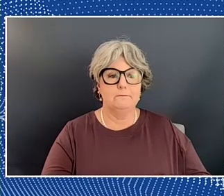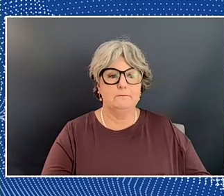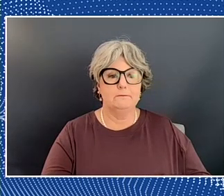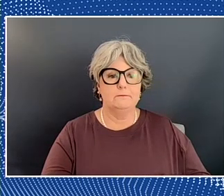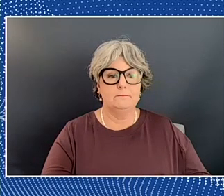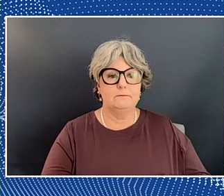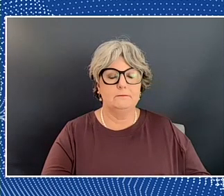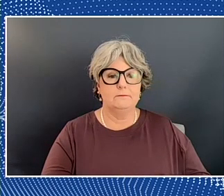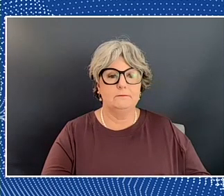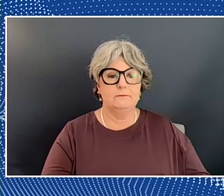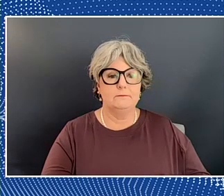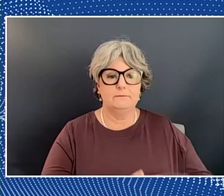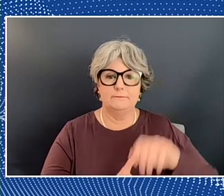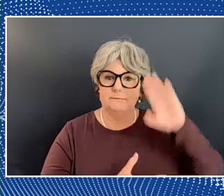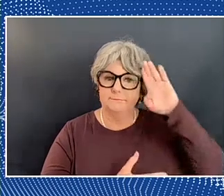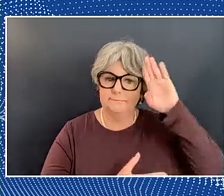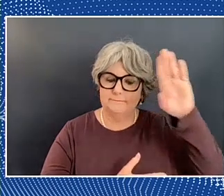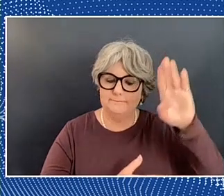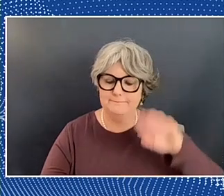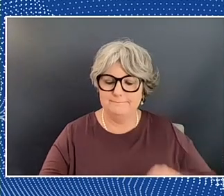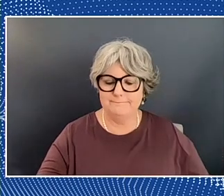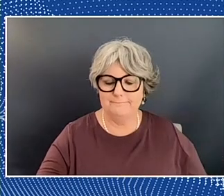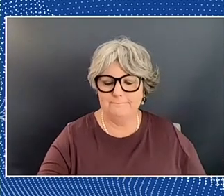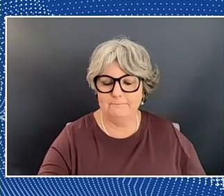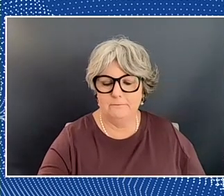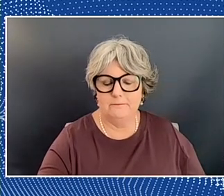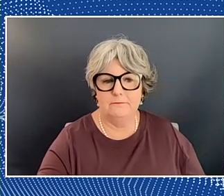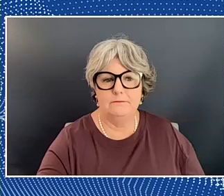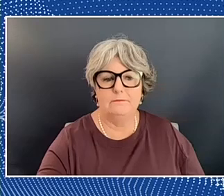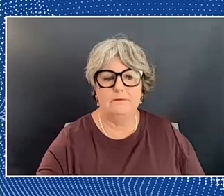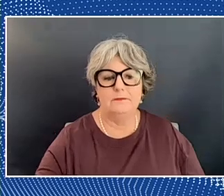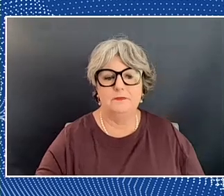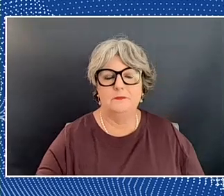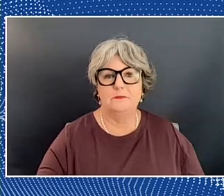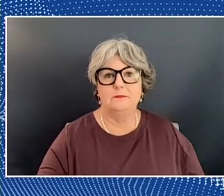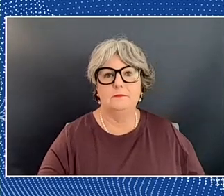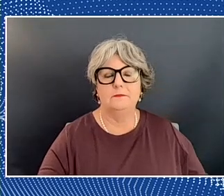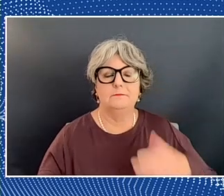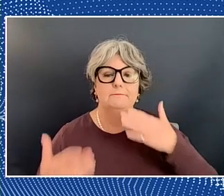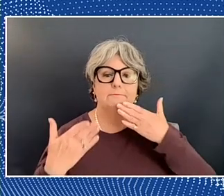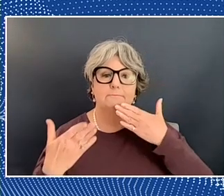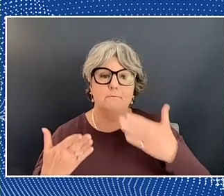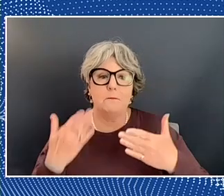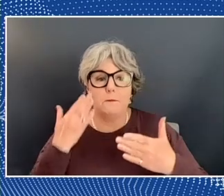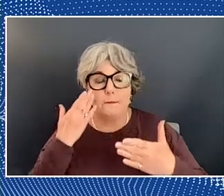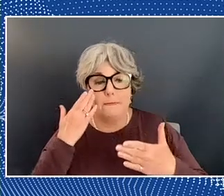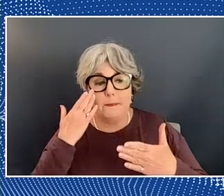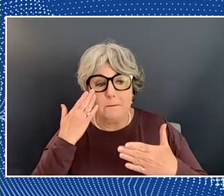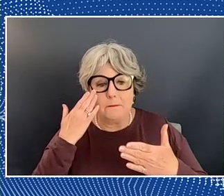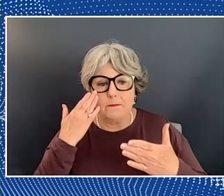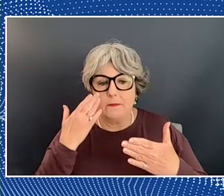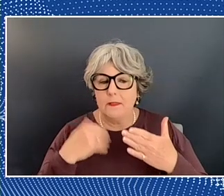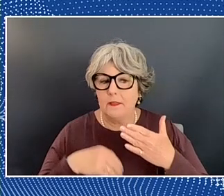Hi. Hi. How are you? I'm good, thank you. Good. If you'd like to turn your camera on,